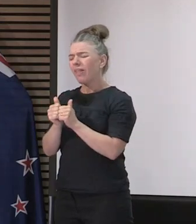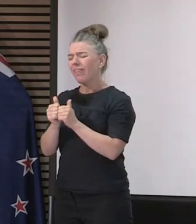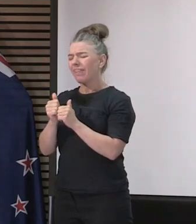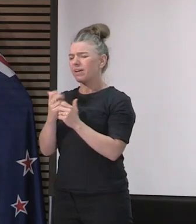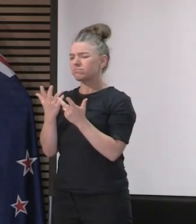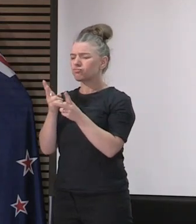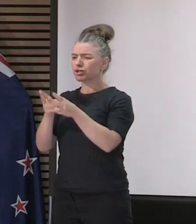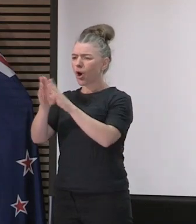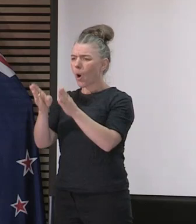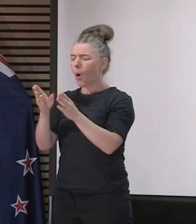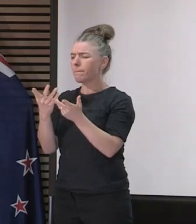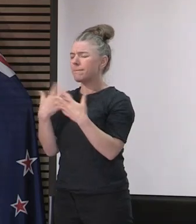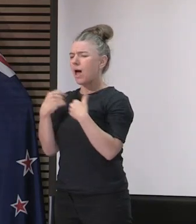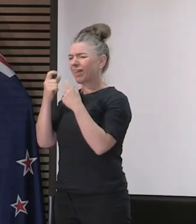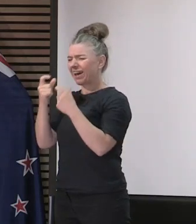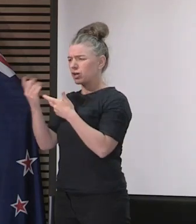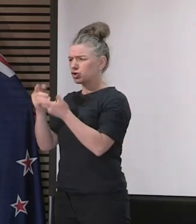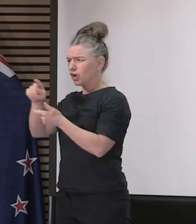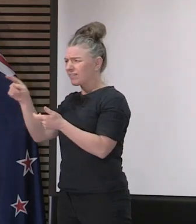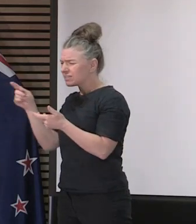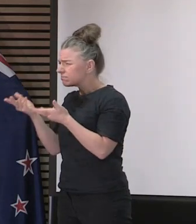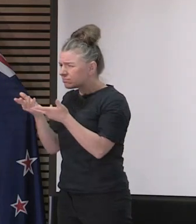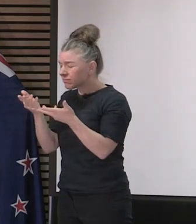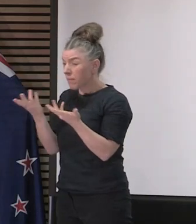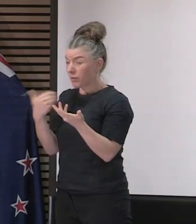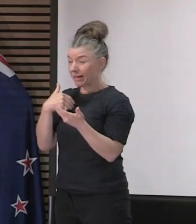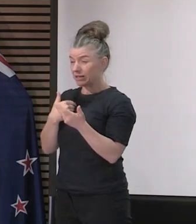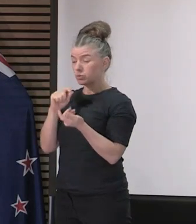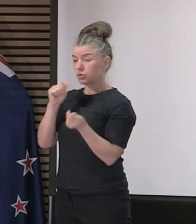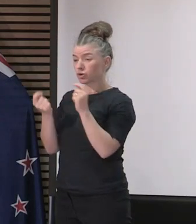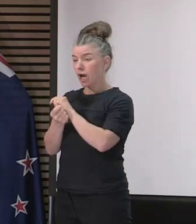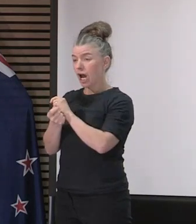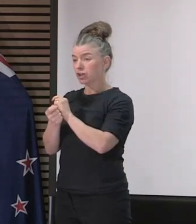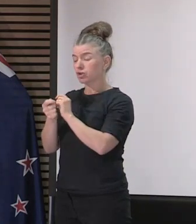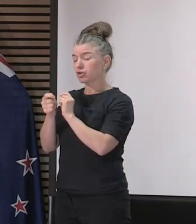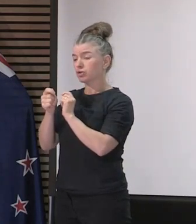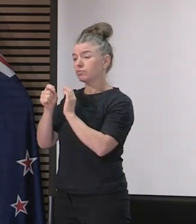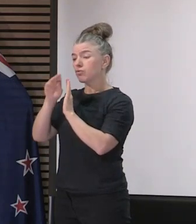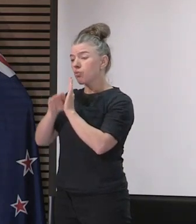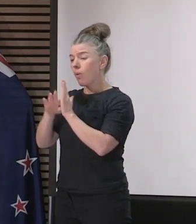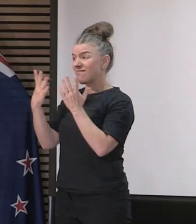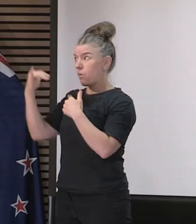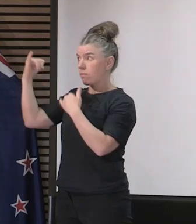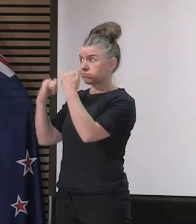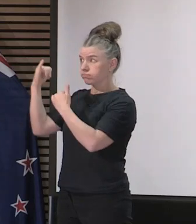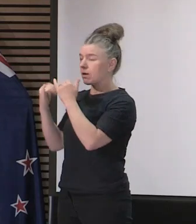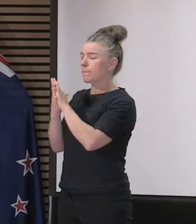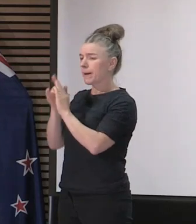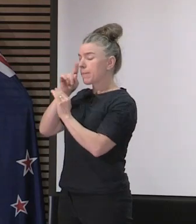overseas, we would be working with our wider sector and colleagues to find out what their needs are and providing